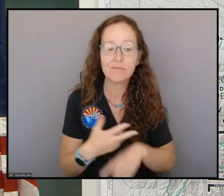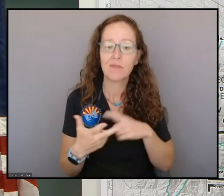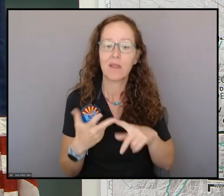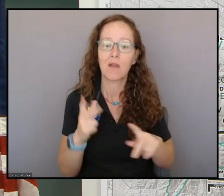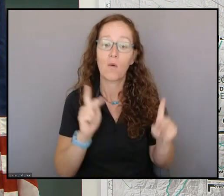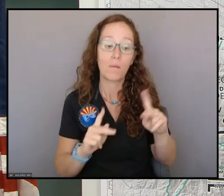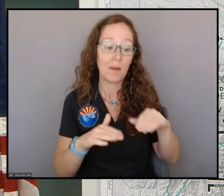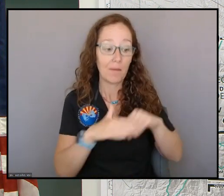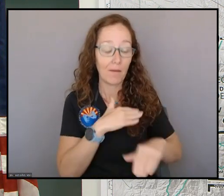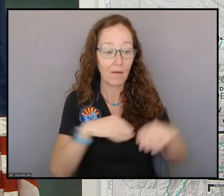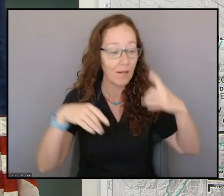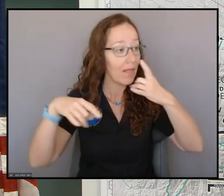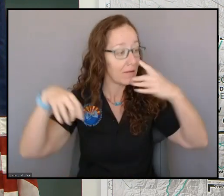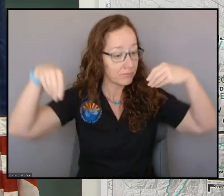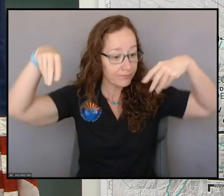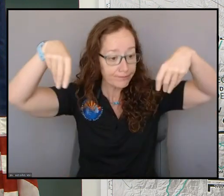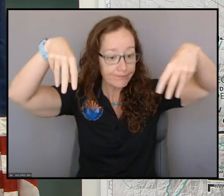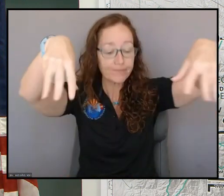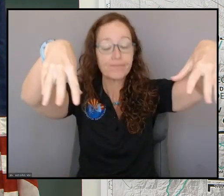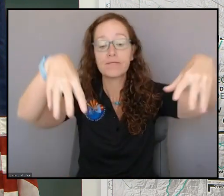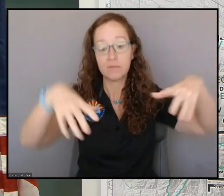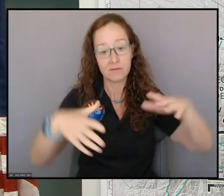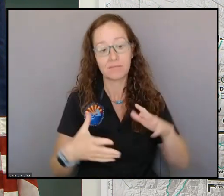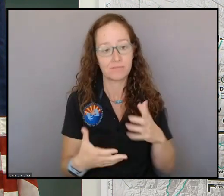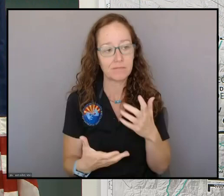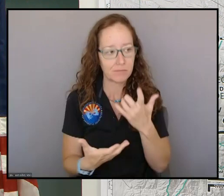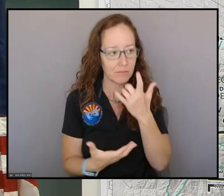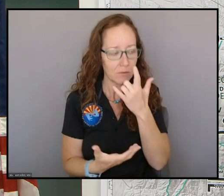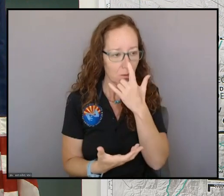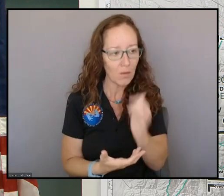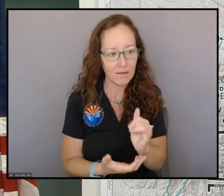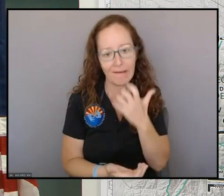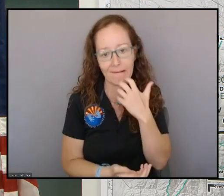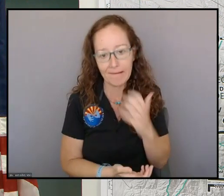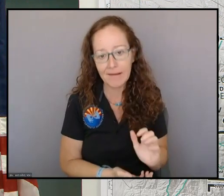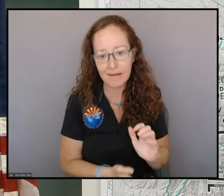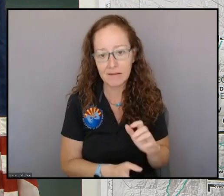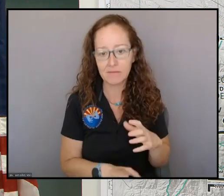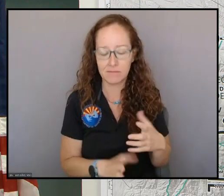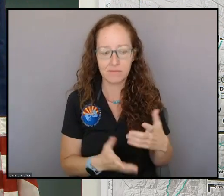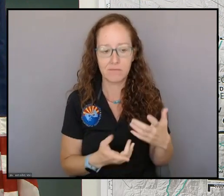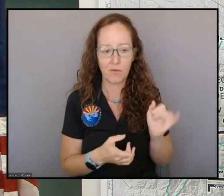seeing as they pop up in places where they've been historically not. And we take the time and the effort to go out and